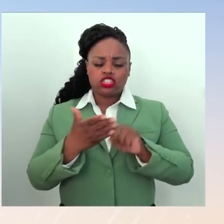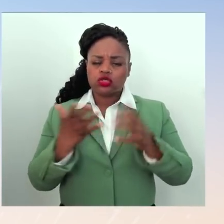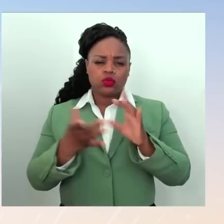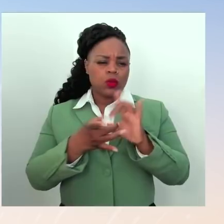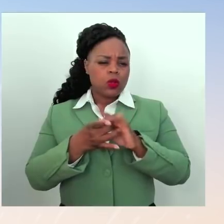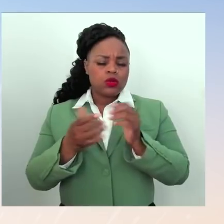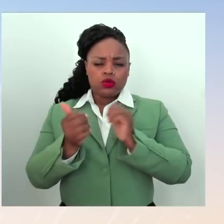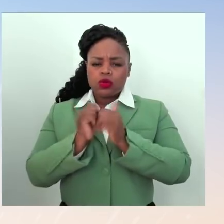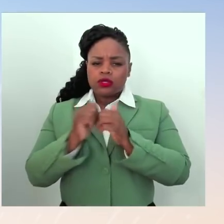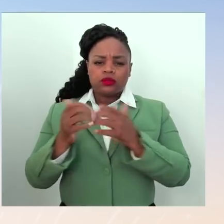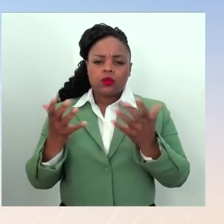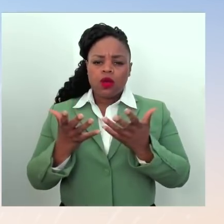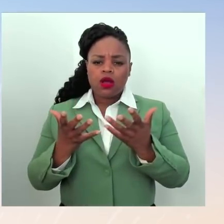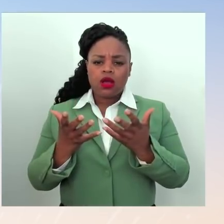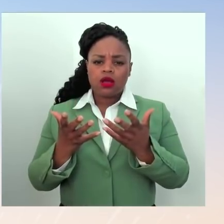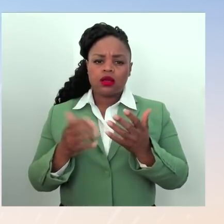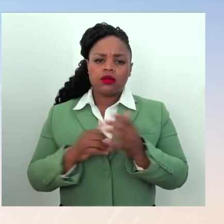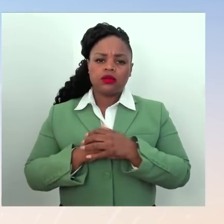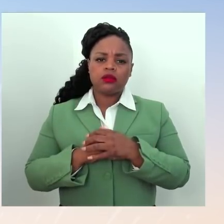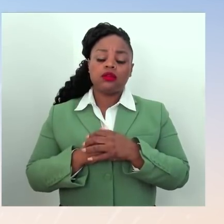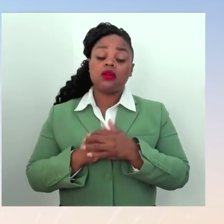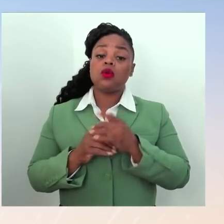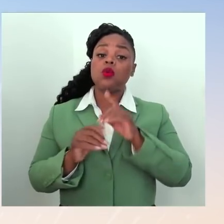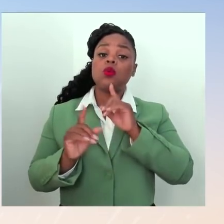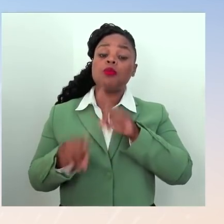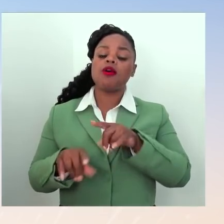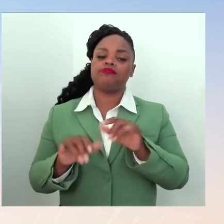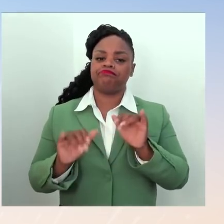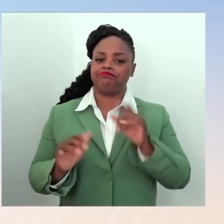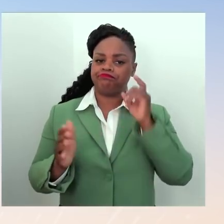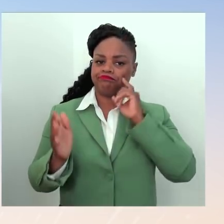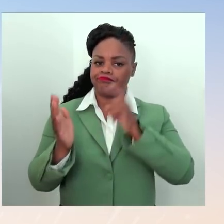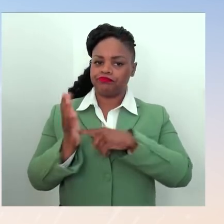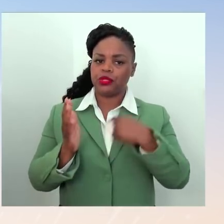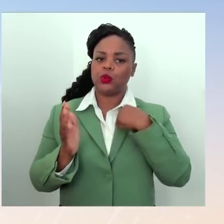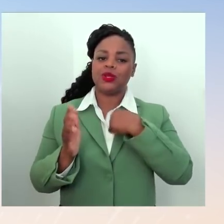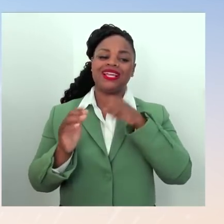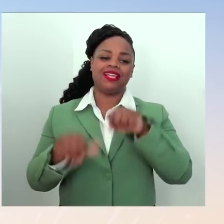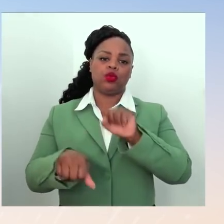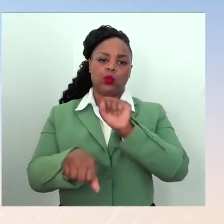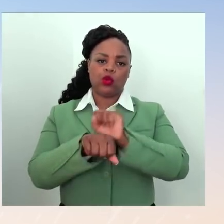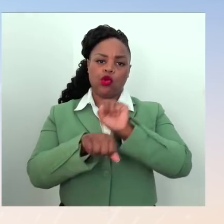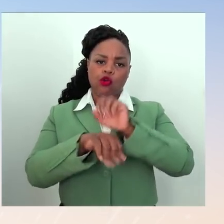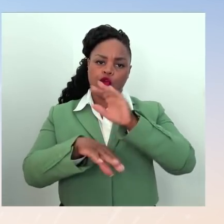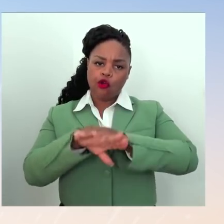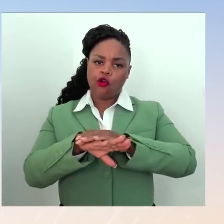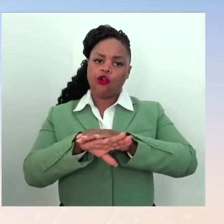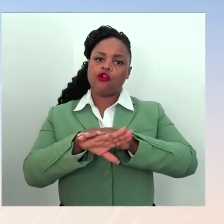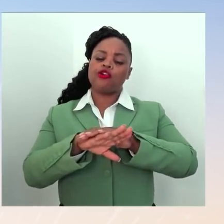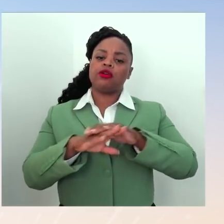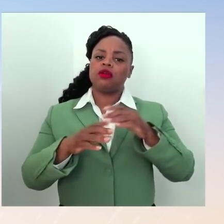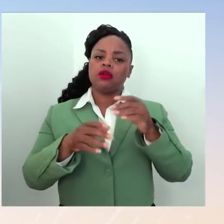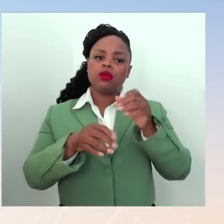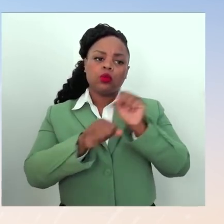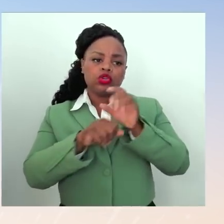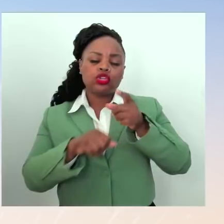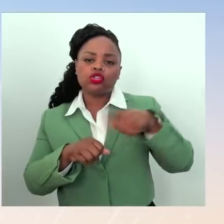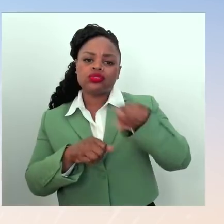so every worker can take advantage of our historically strong labor market recovery. Corporate concentration and anti-competitive practices,